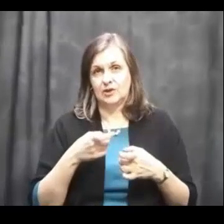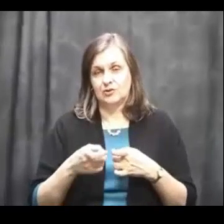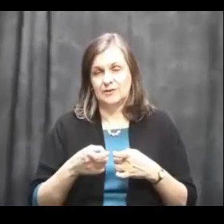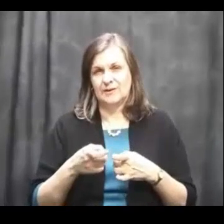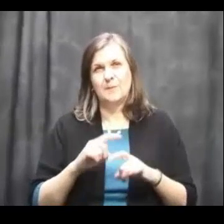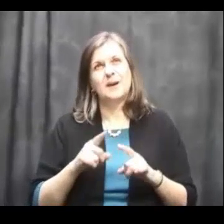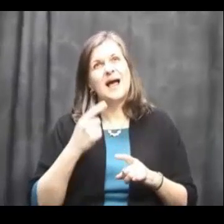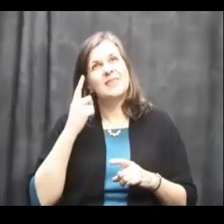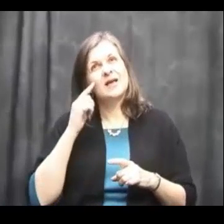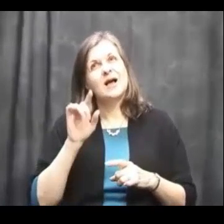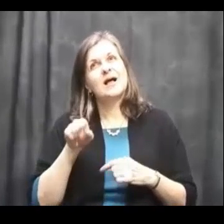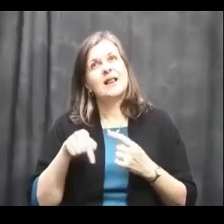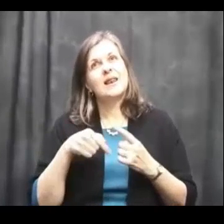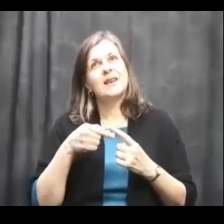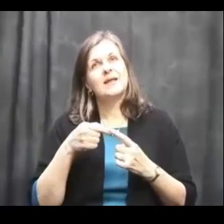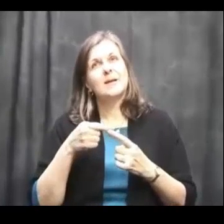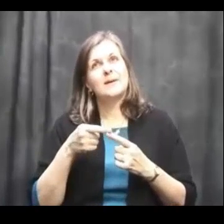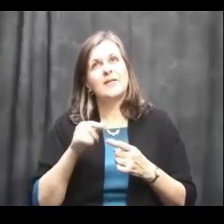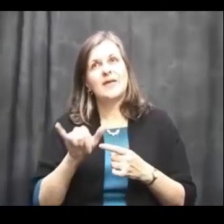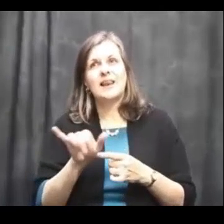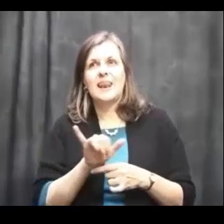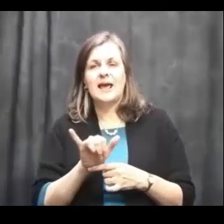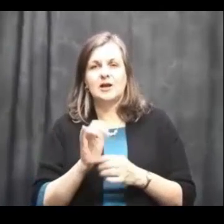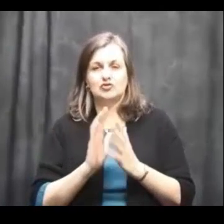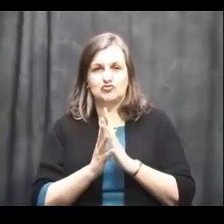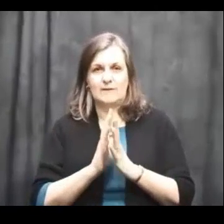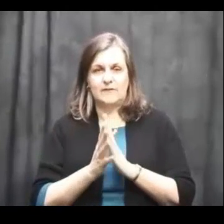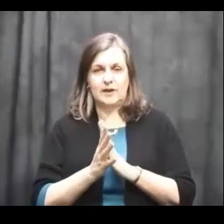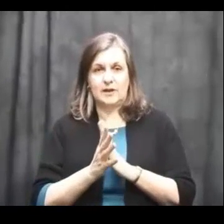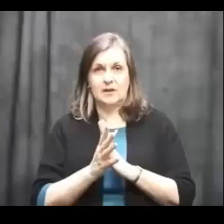but I like to think about this like I think about traffic